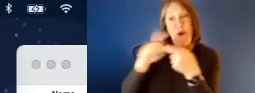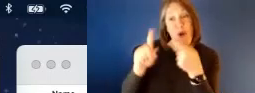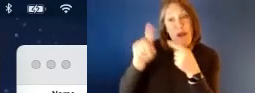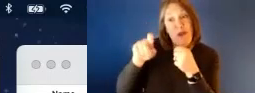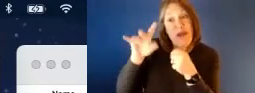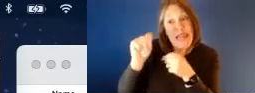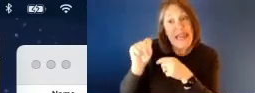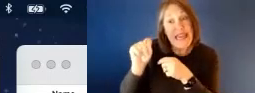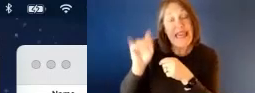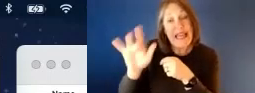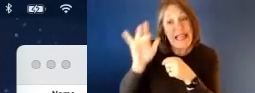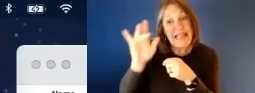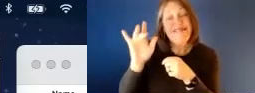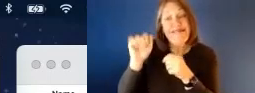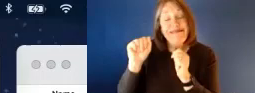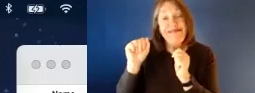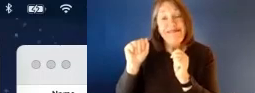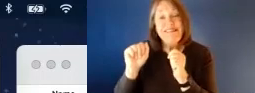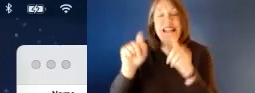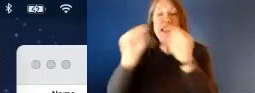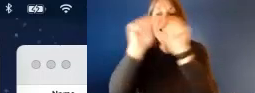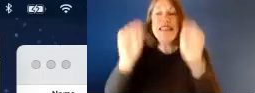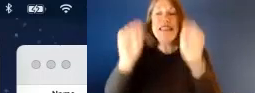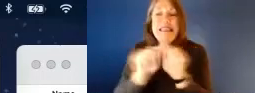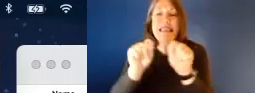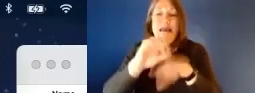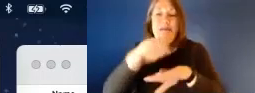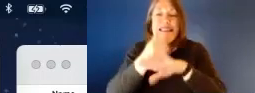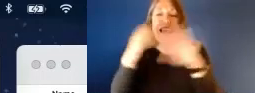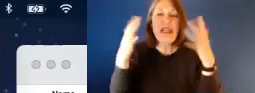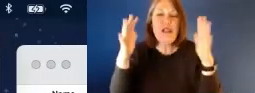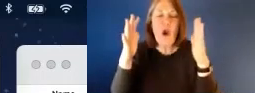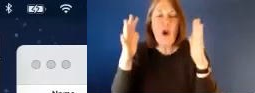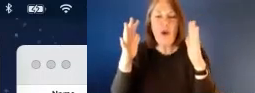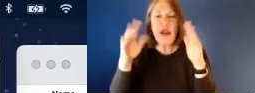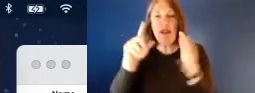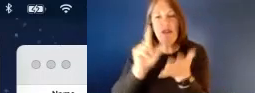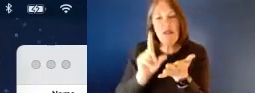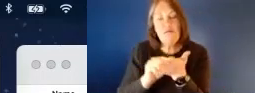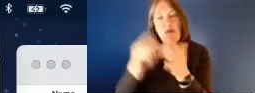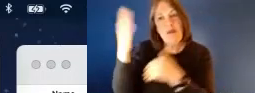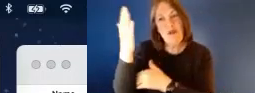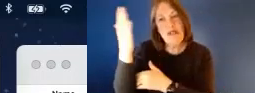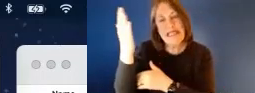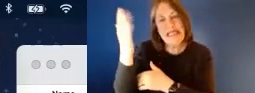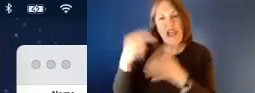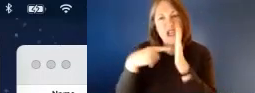07:21:32 The template settings I went through. The print presentation. I showed you that,